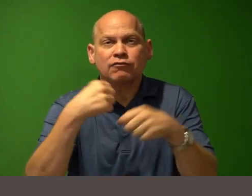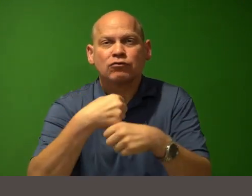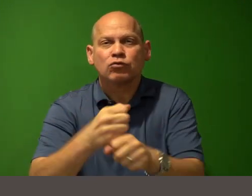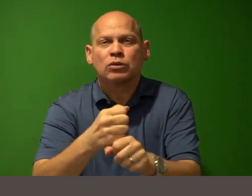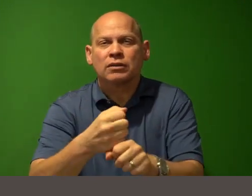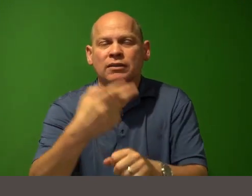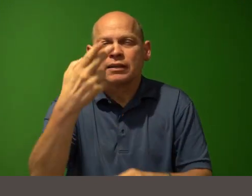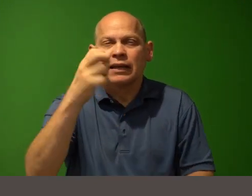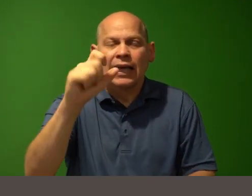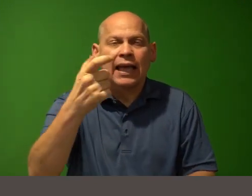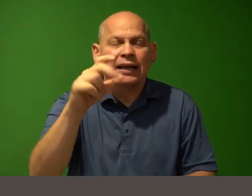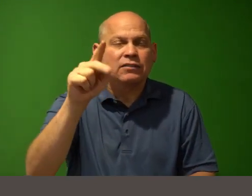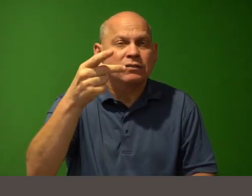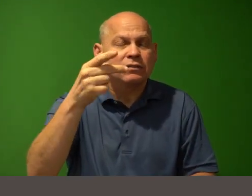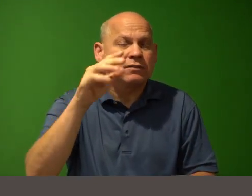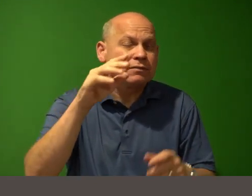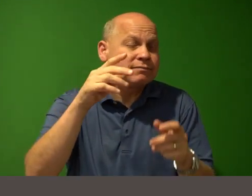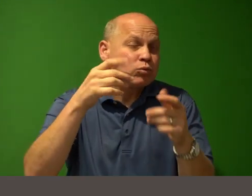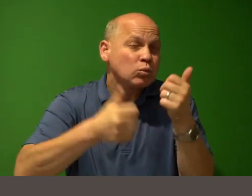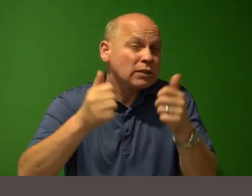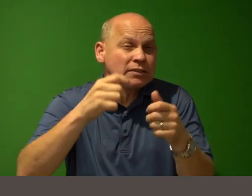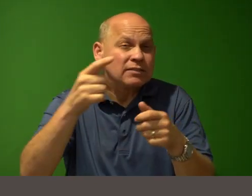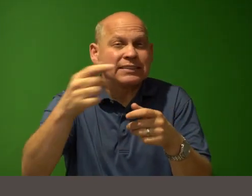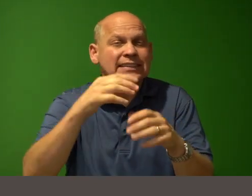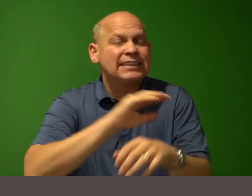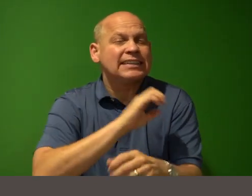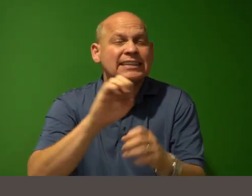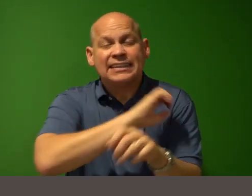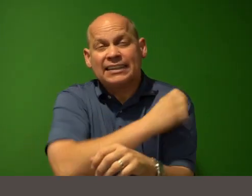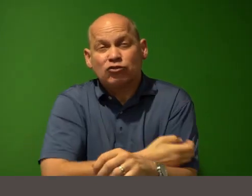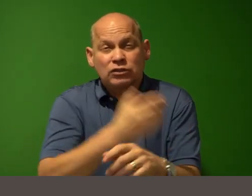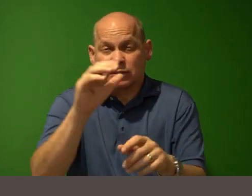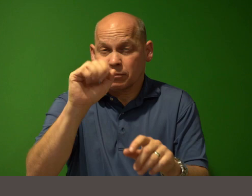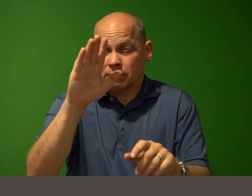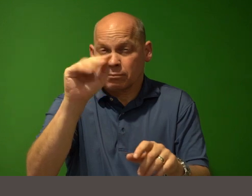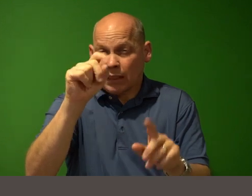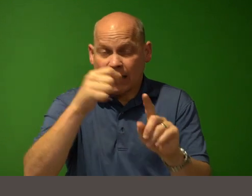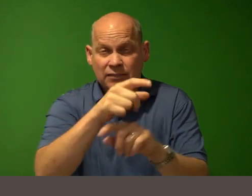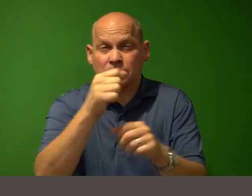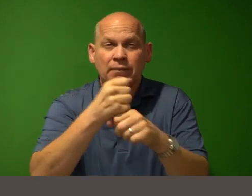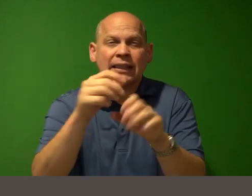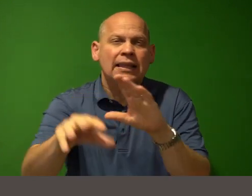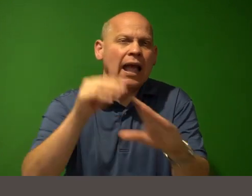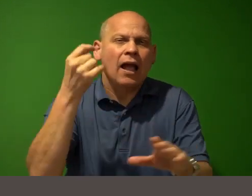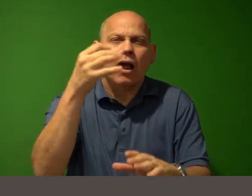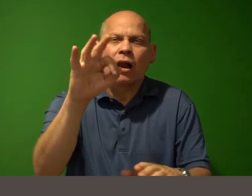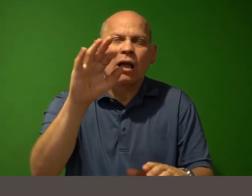which are energy blasts made out of energy from the Brimstone Dimension.